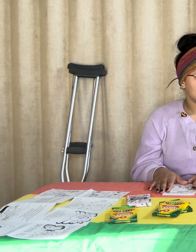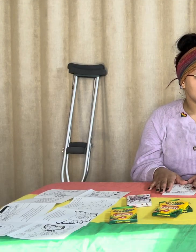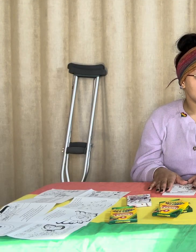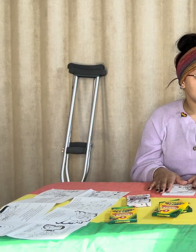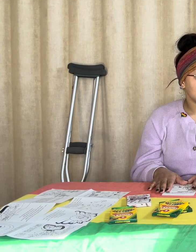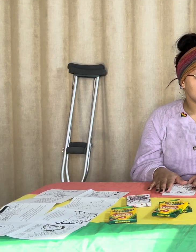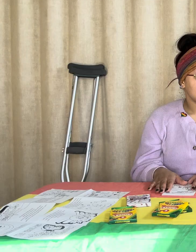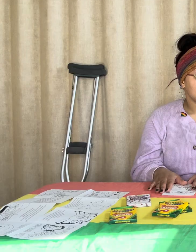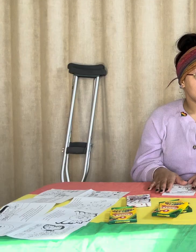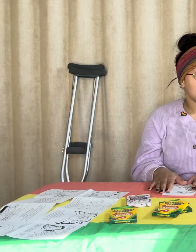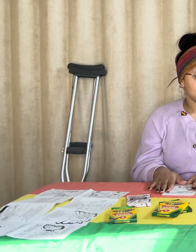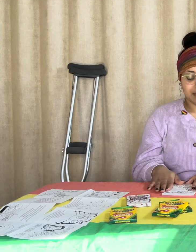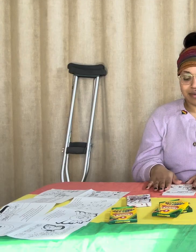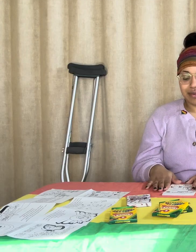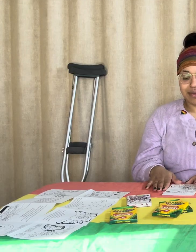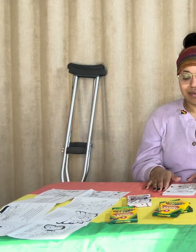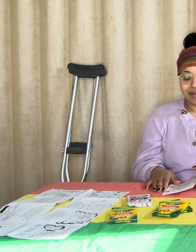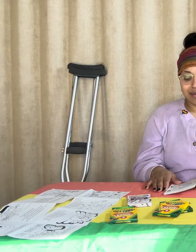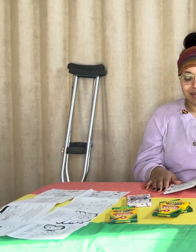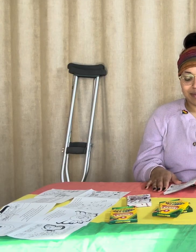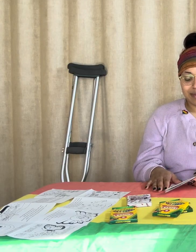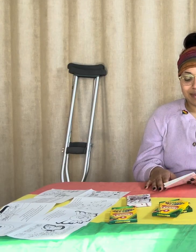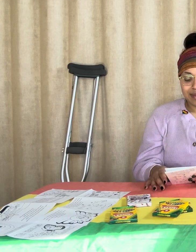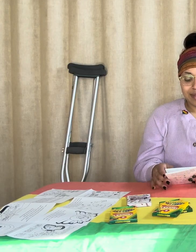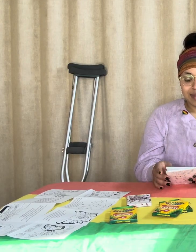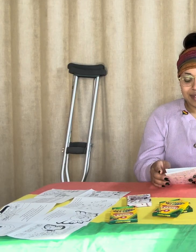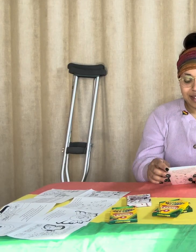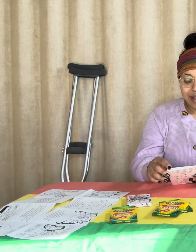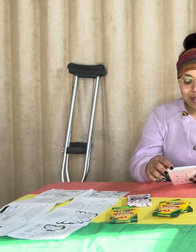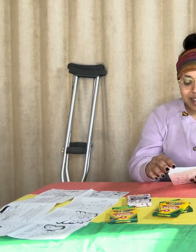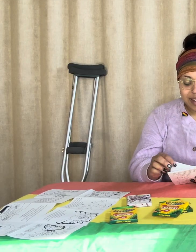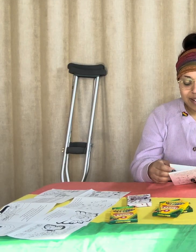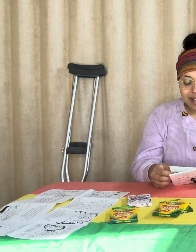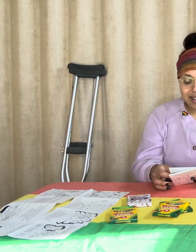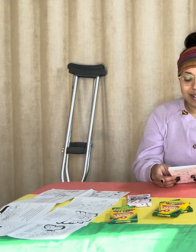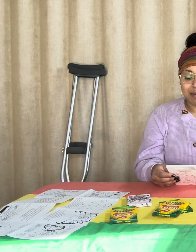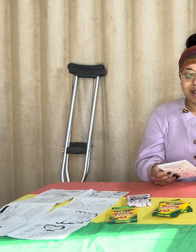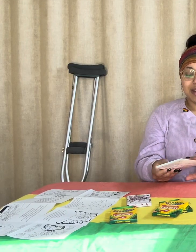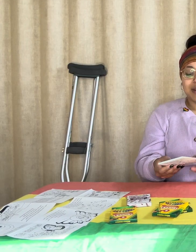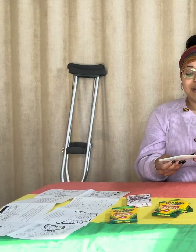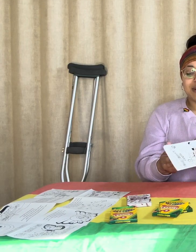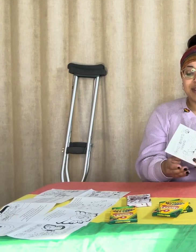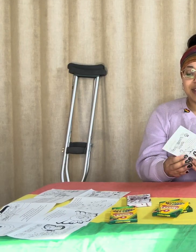we're going to go ahead and let you talk about your illustrations that you did. KAMIAH: Okay, awesome. Well,